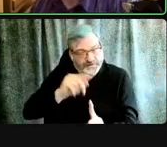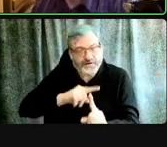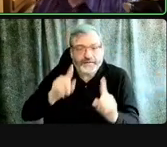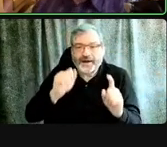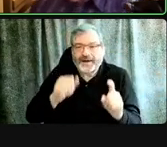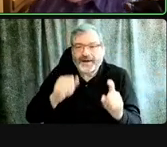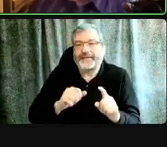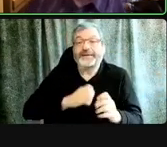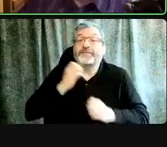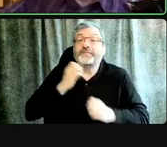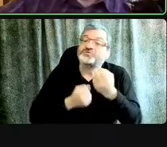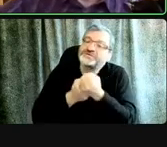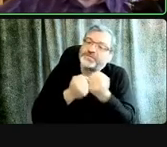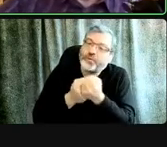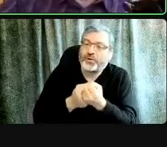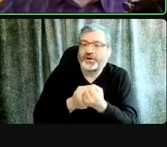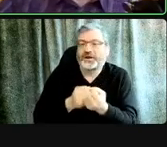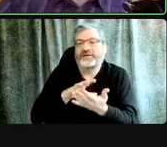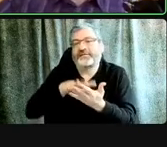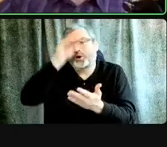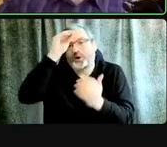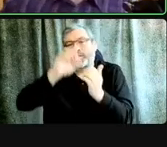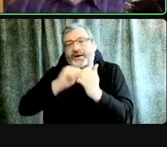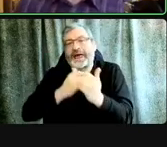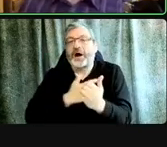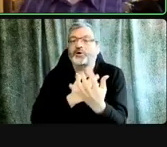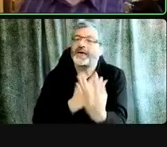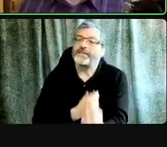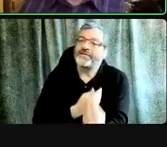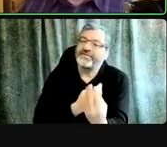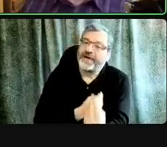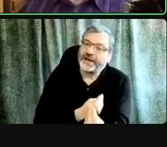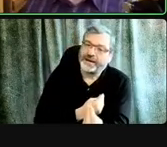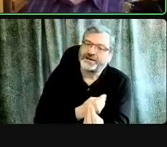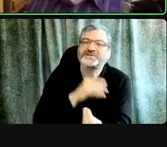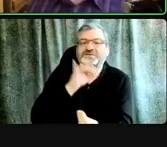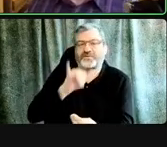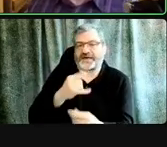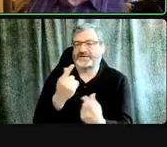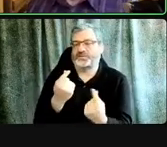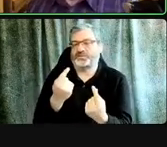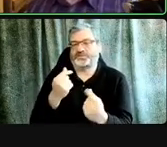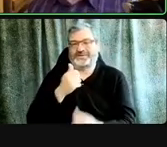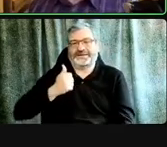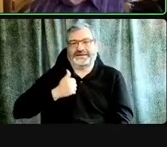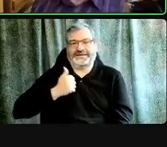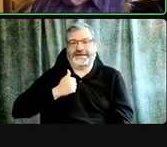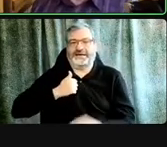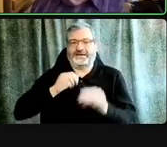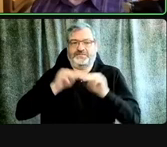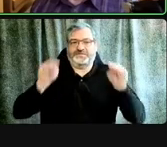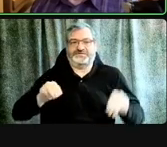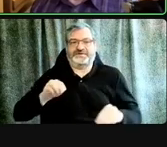And that's what we're doing at the Canadian Museum of History and other places where I have other projects going on.